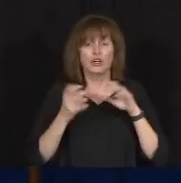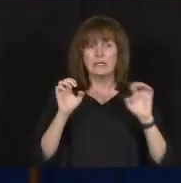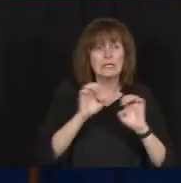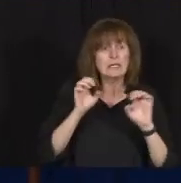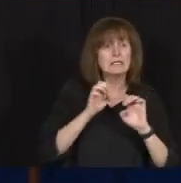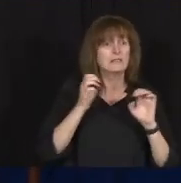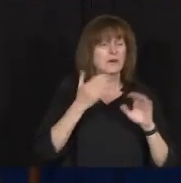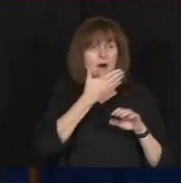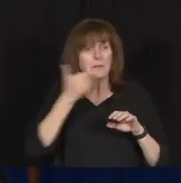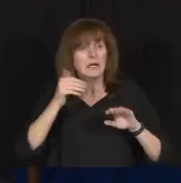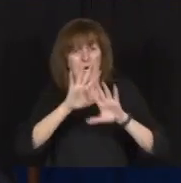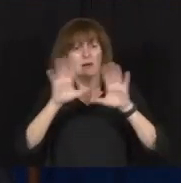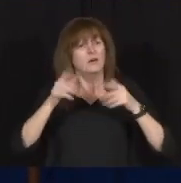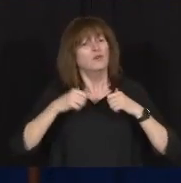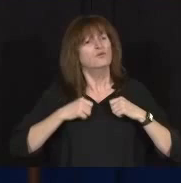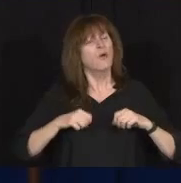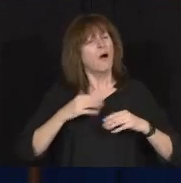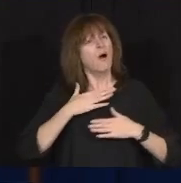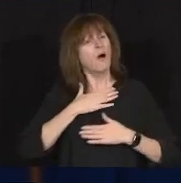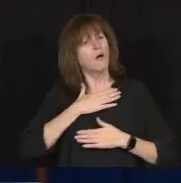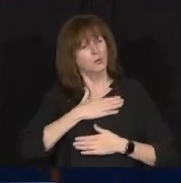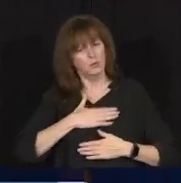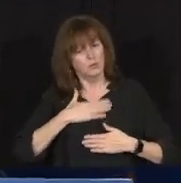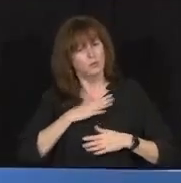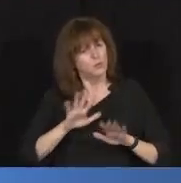T hank you so much, everyone.